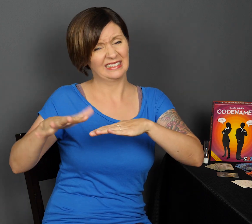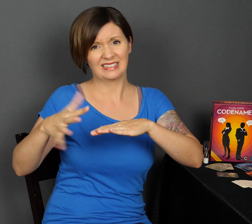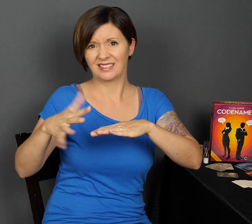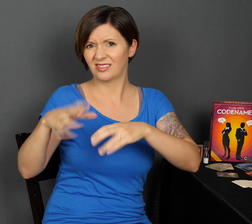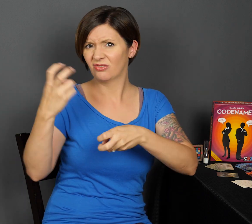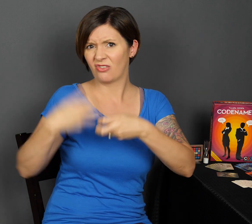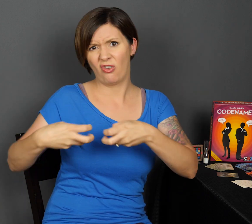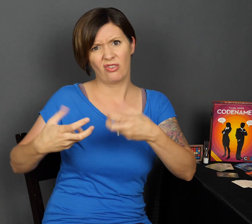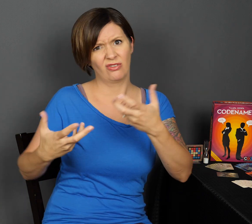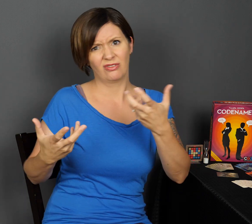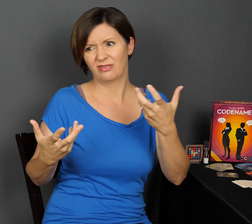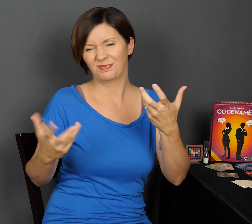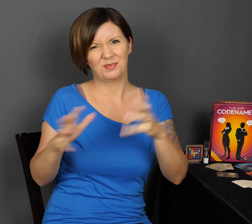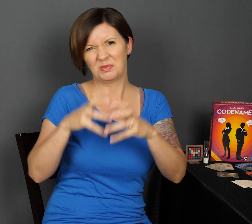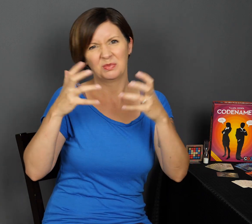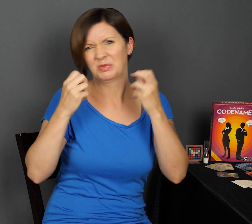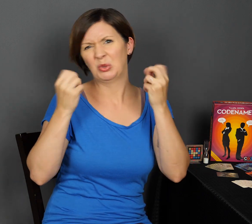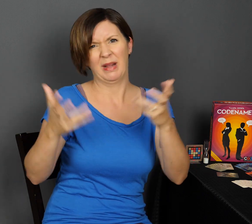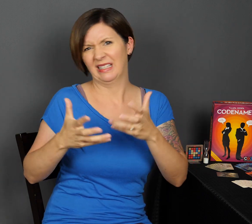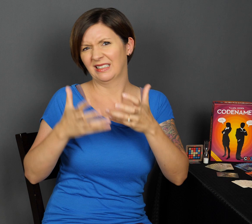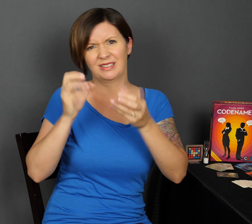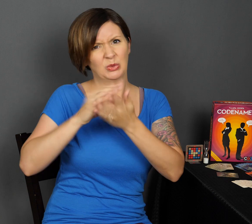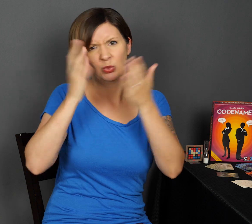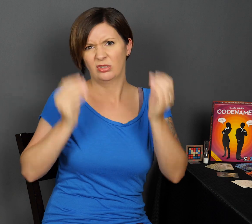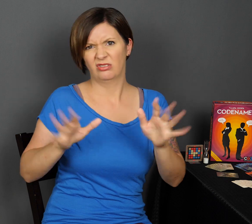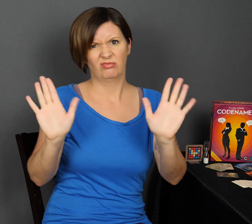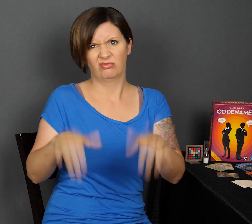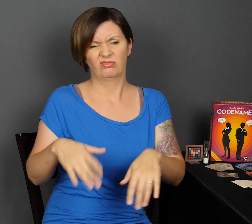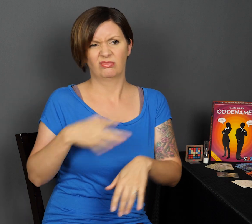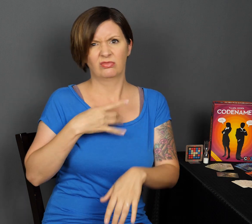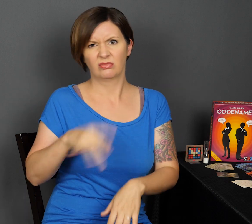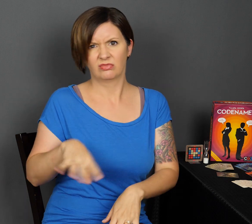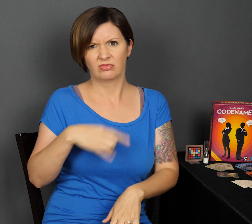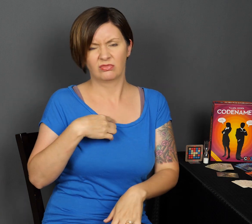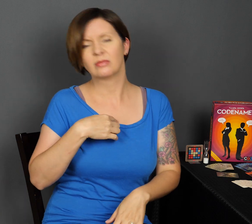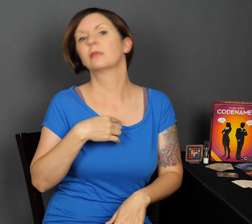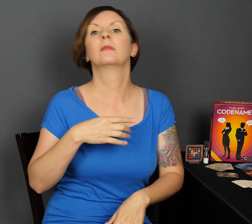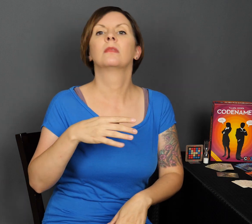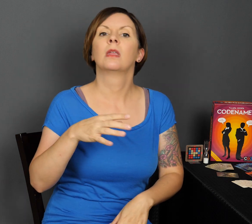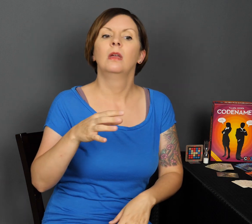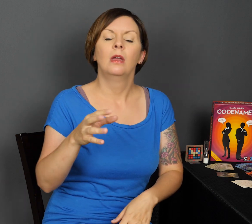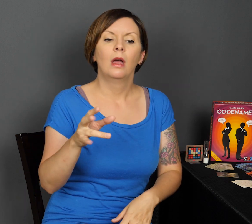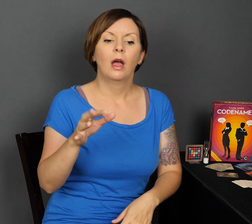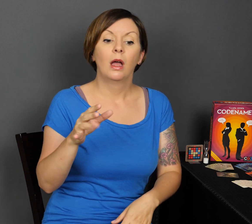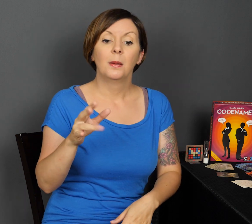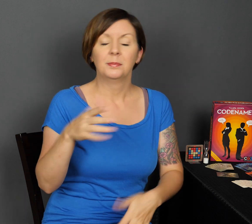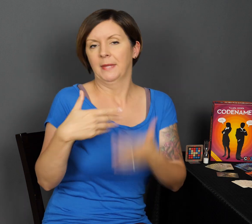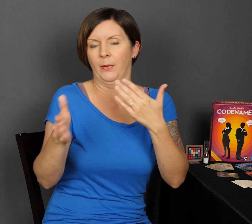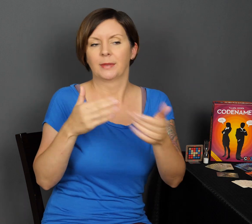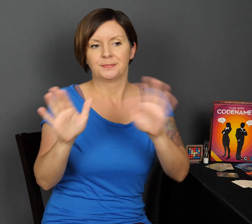More than 6 gets kind of iffy... it gets really hard to play... so more than that I just don't like that.